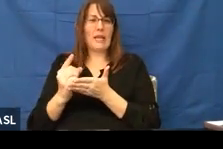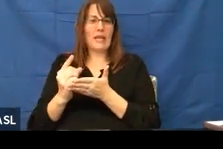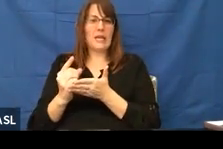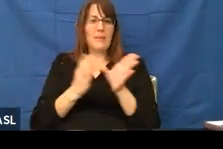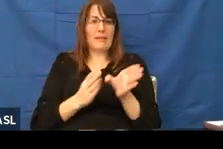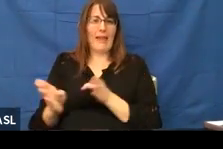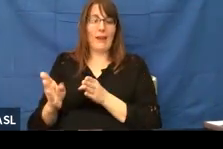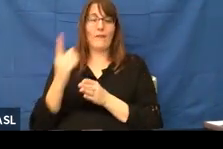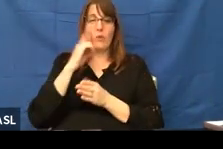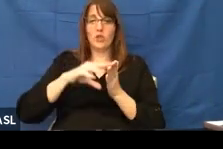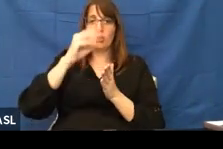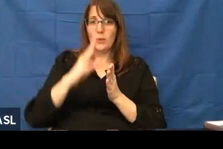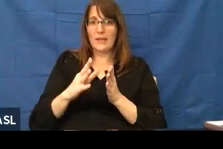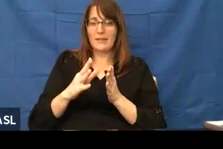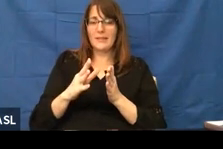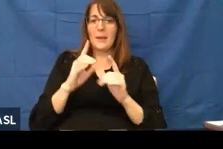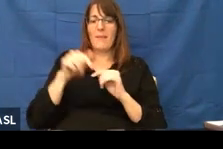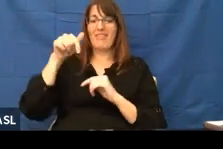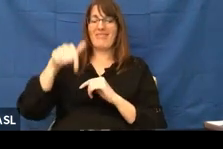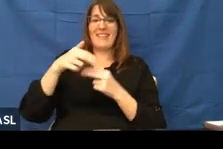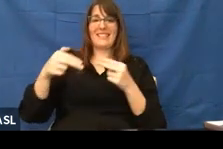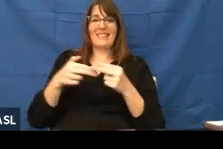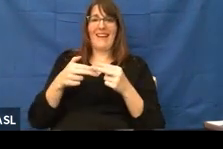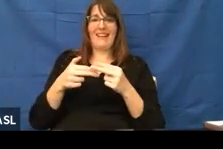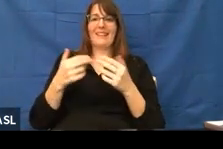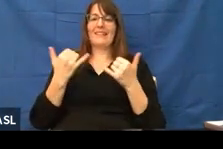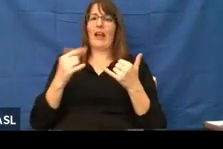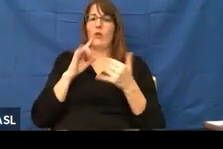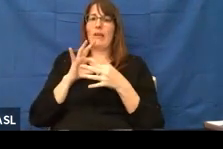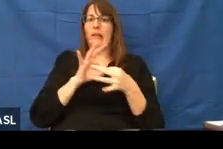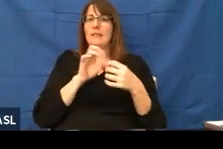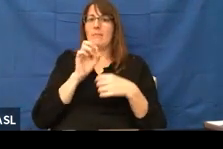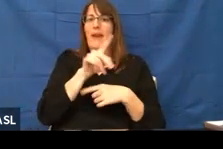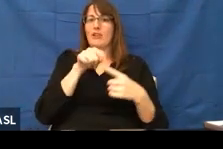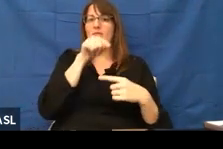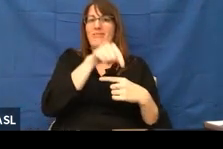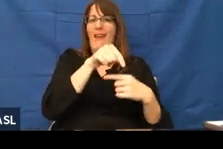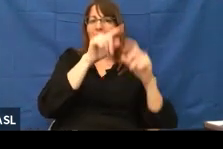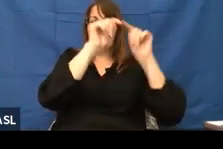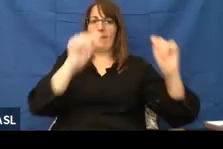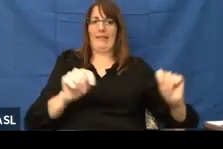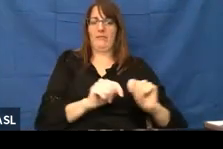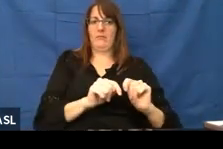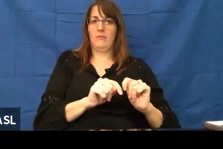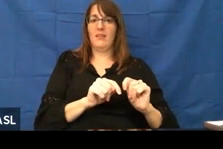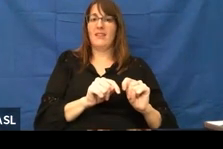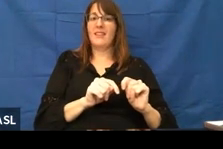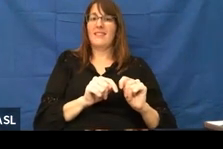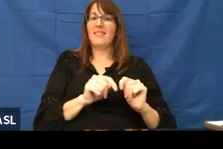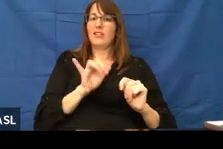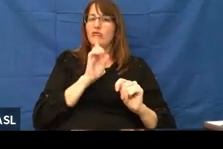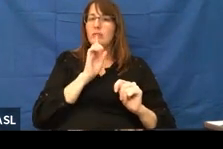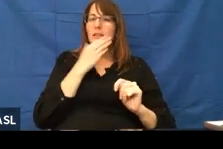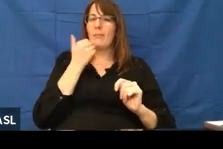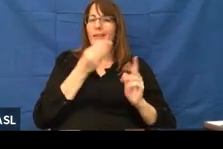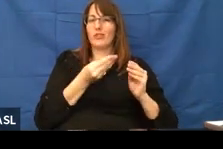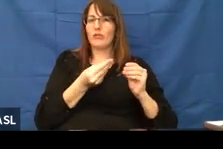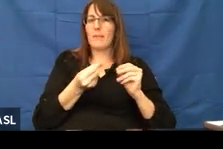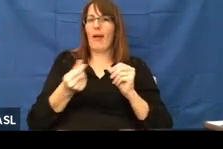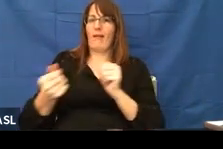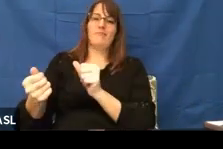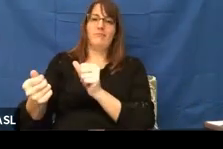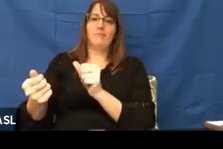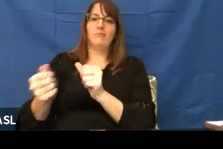Allison Frenzel : This whole slide really relates to that template, the template allows you to do this in a streamlined way. Um, and so